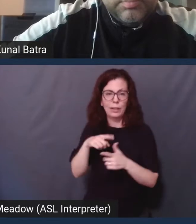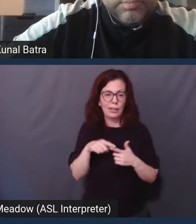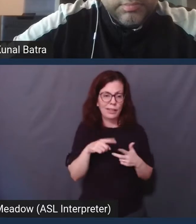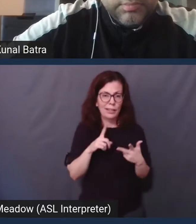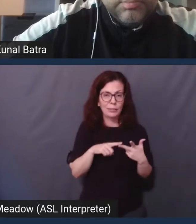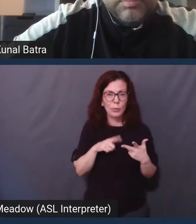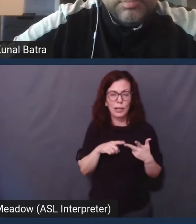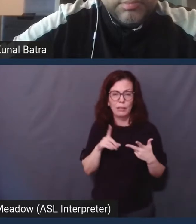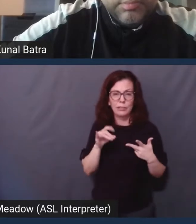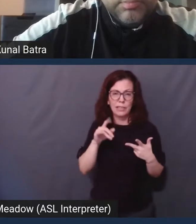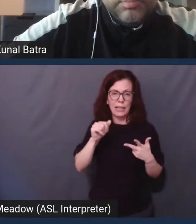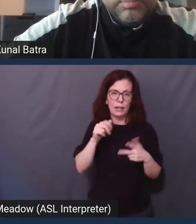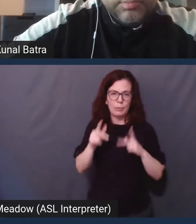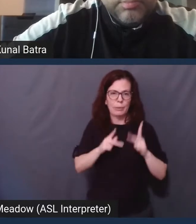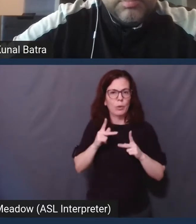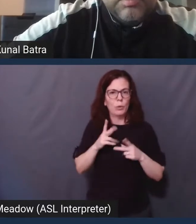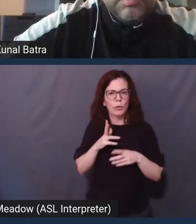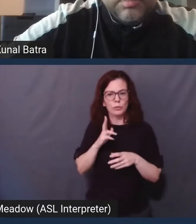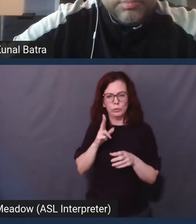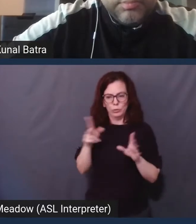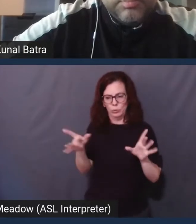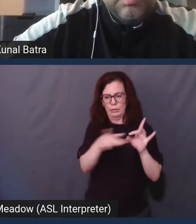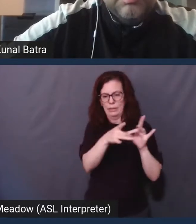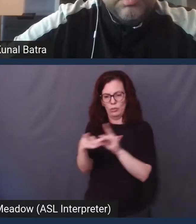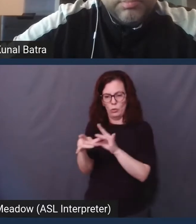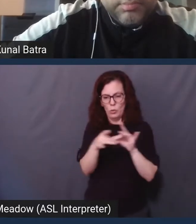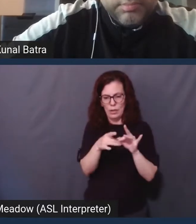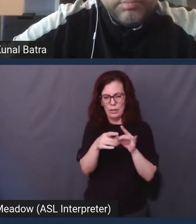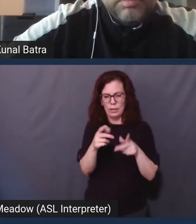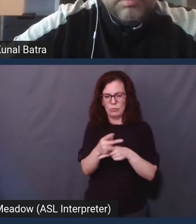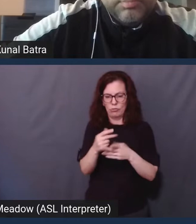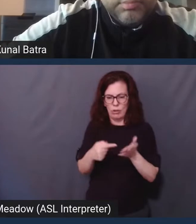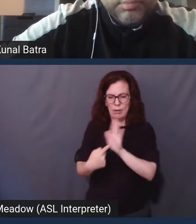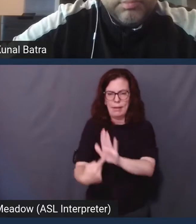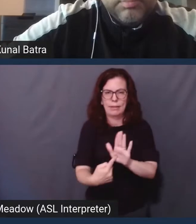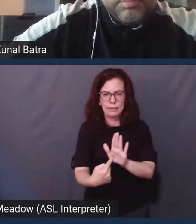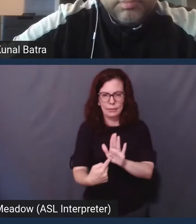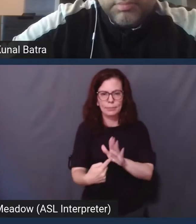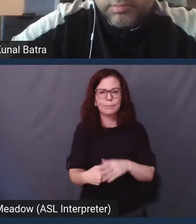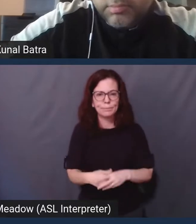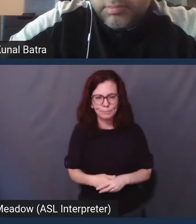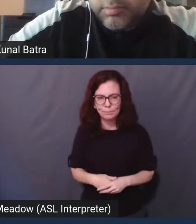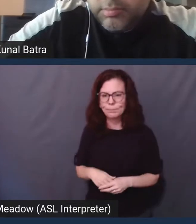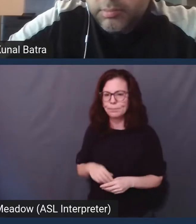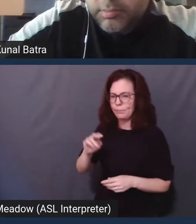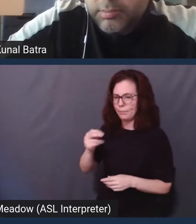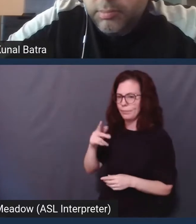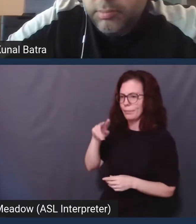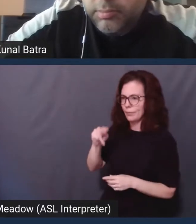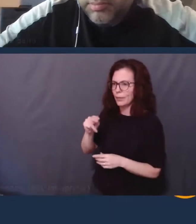who want to join this data and curate the data. So I see a couple of questions came through and I wanna address really quick.